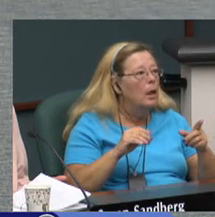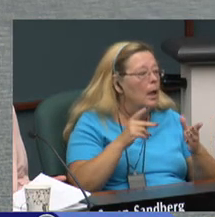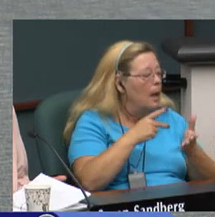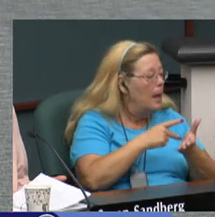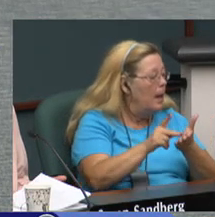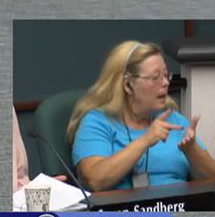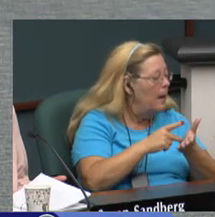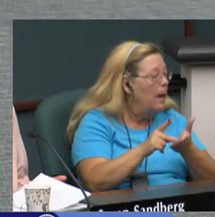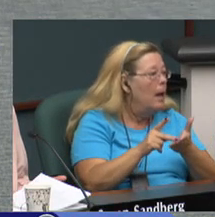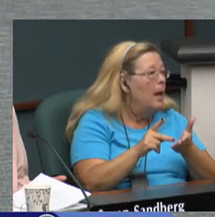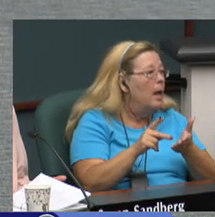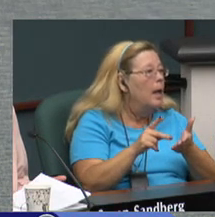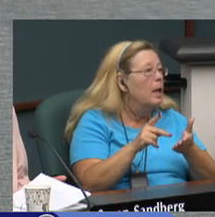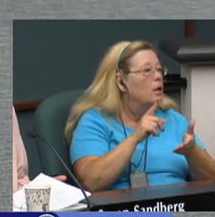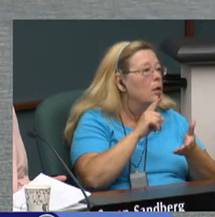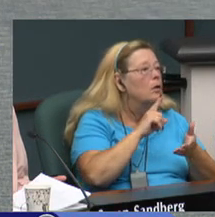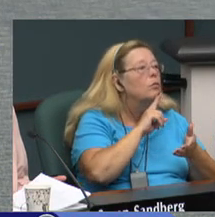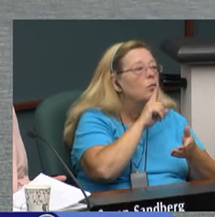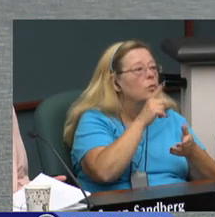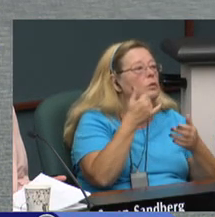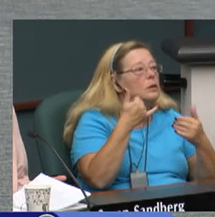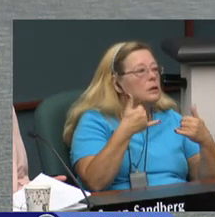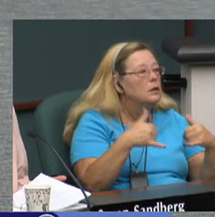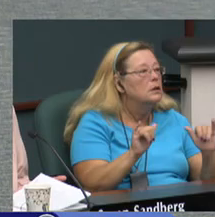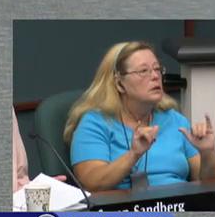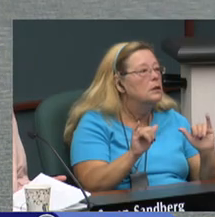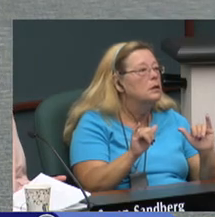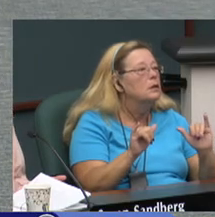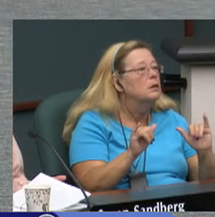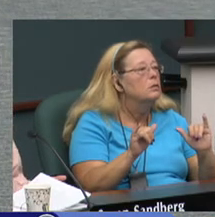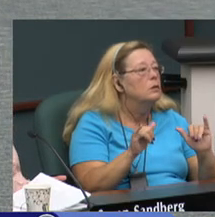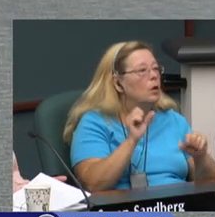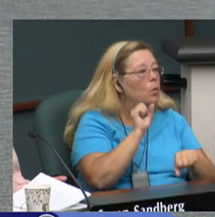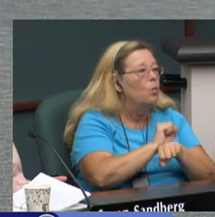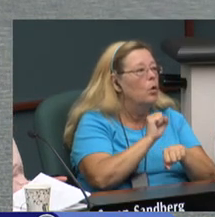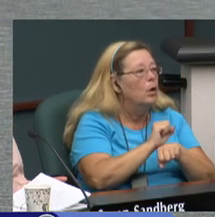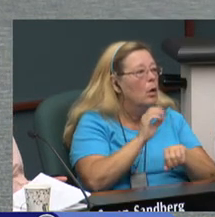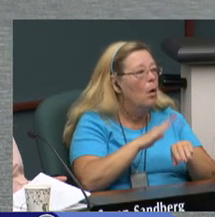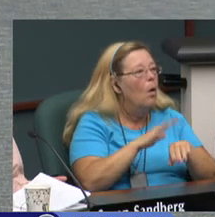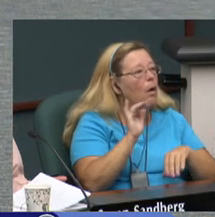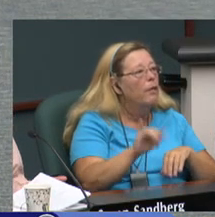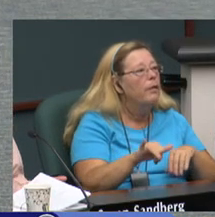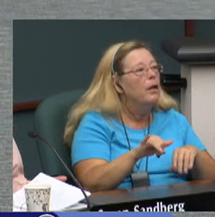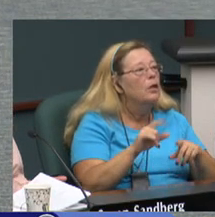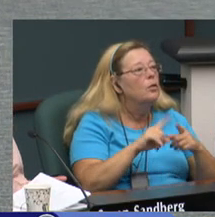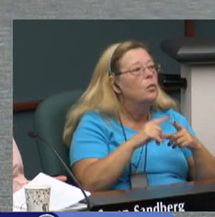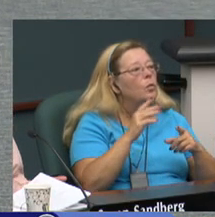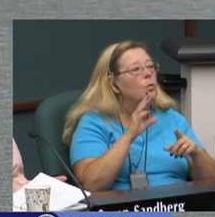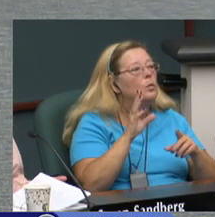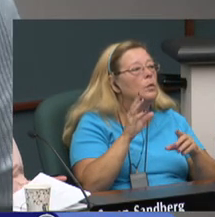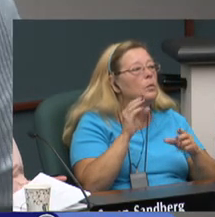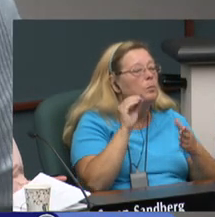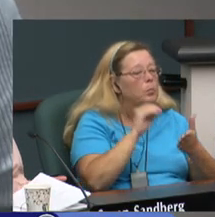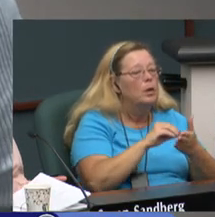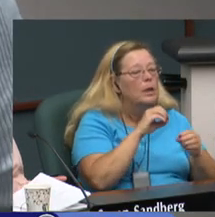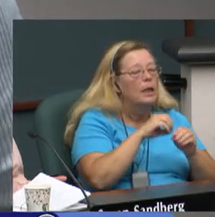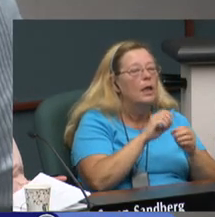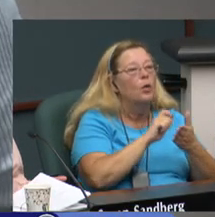we're actually still working on that to get that into a written policy it's